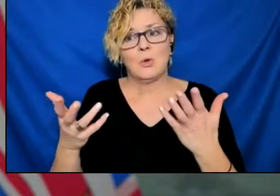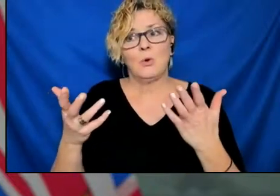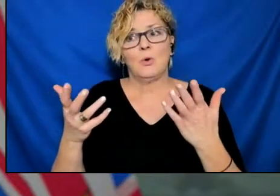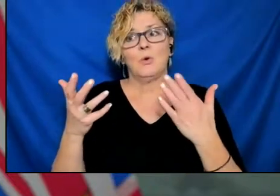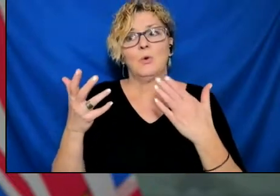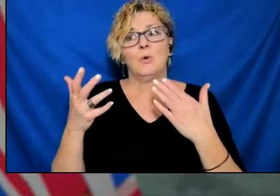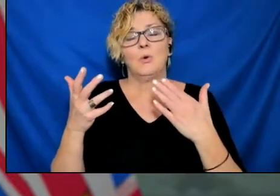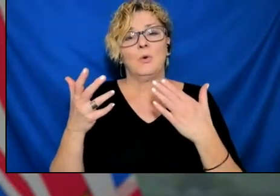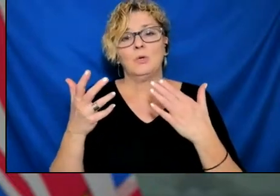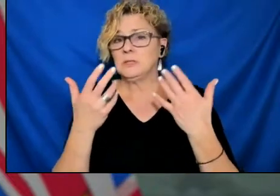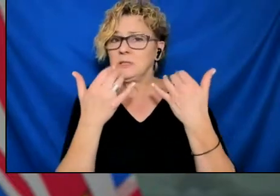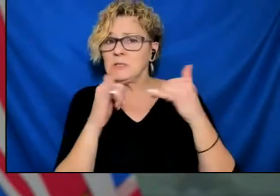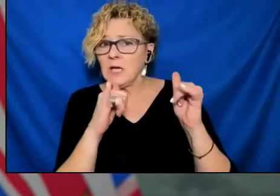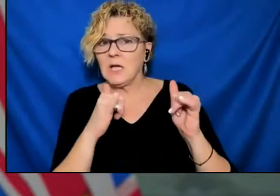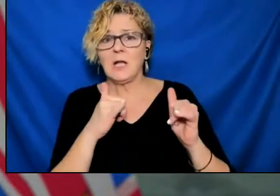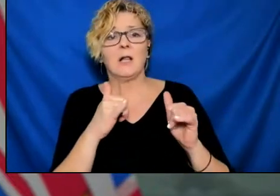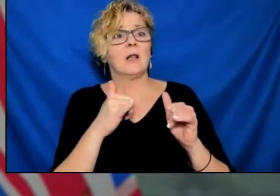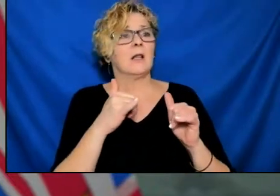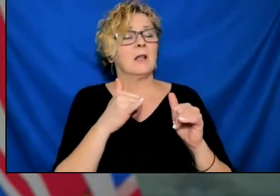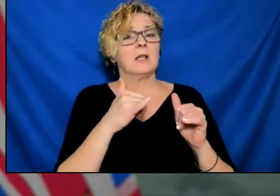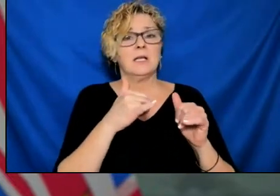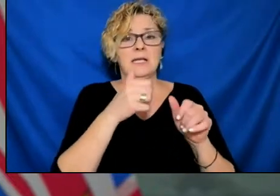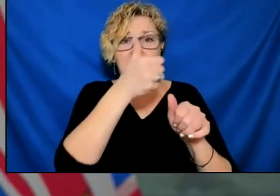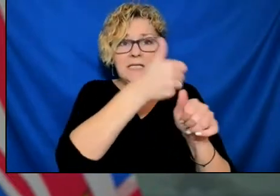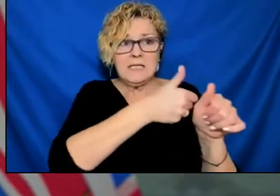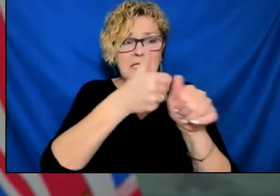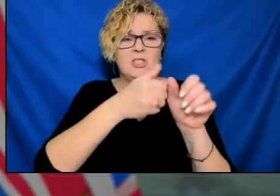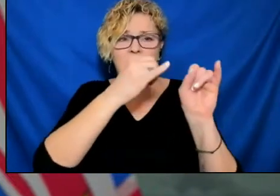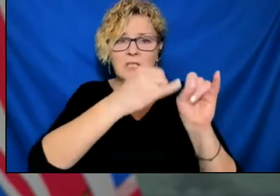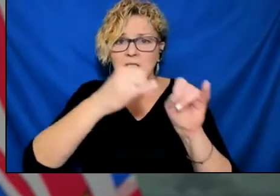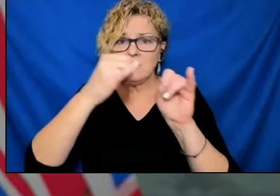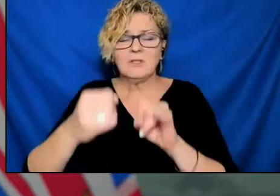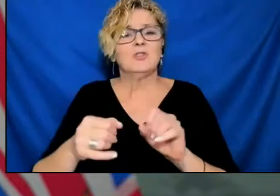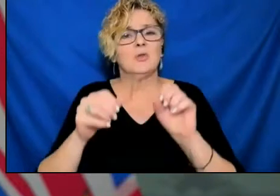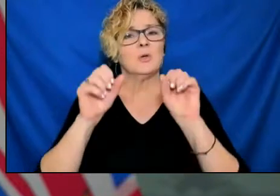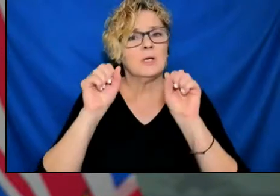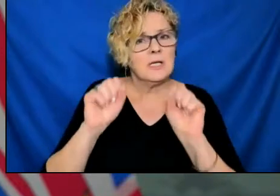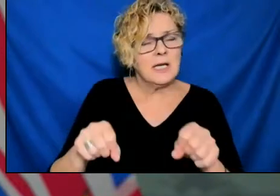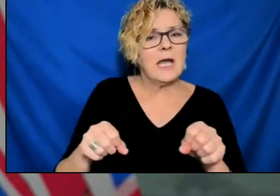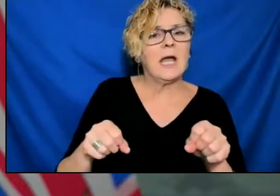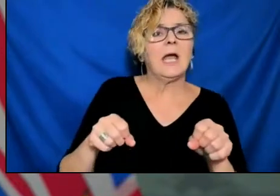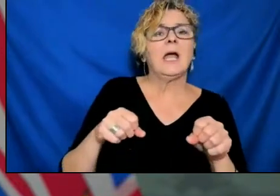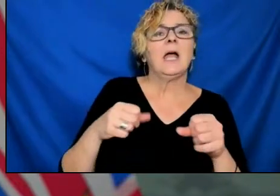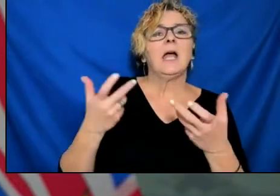individualized assessment to happen on an ongoing basis.